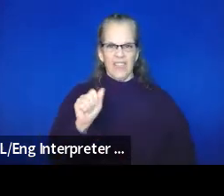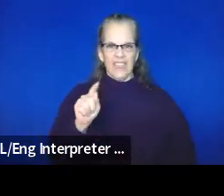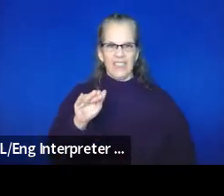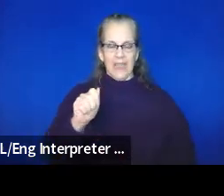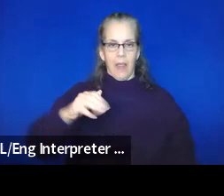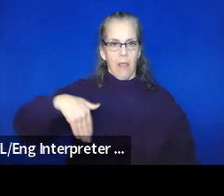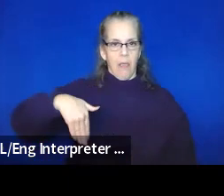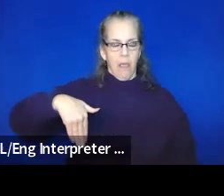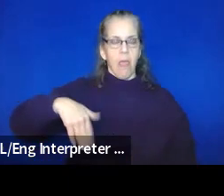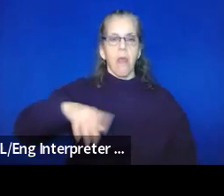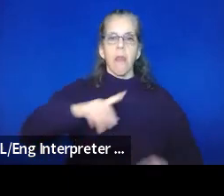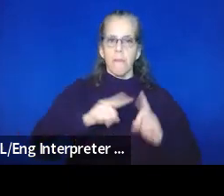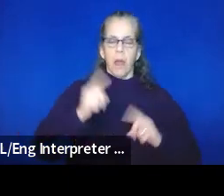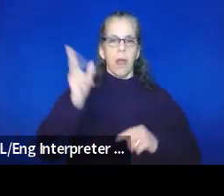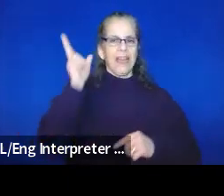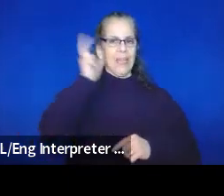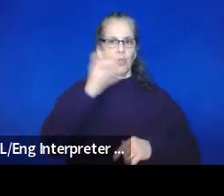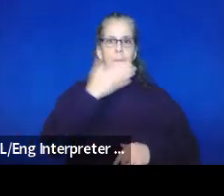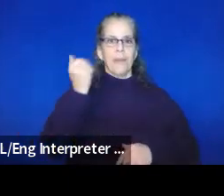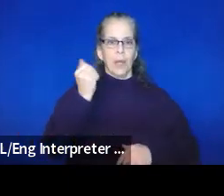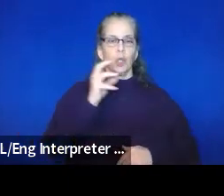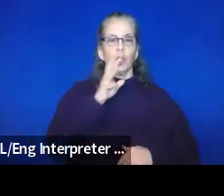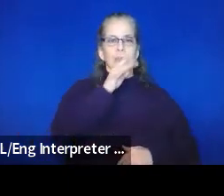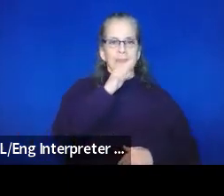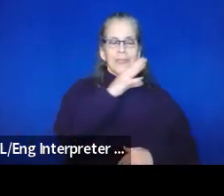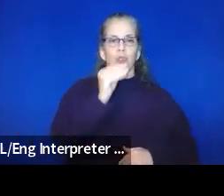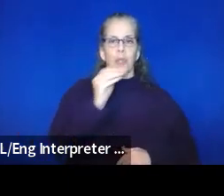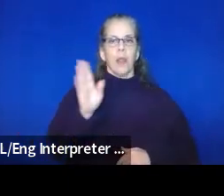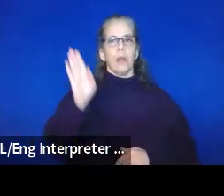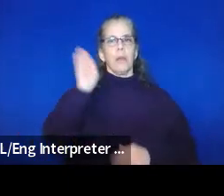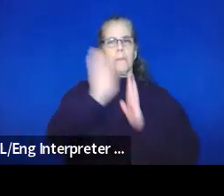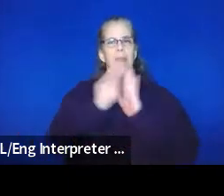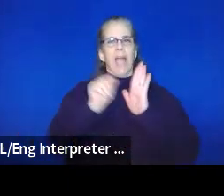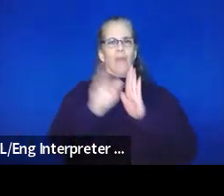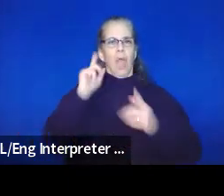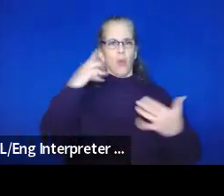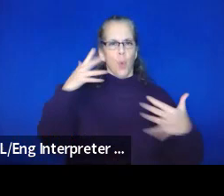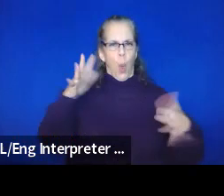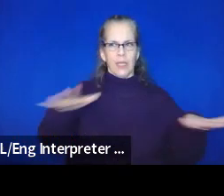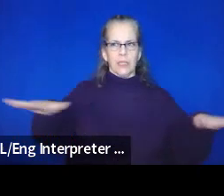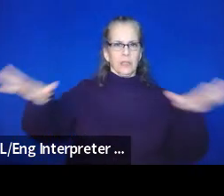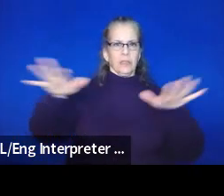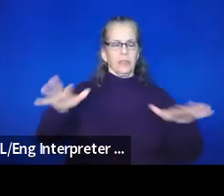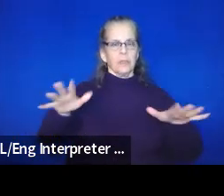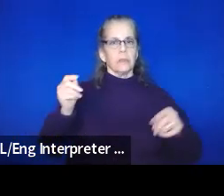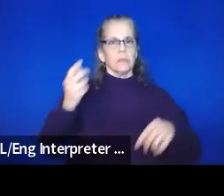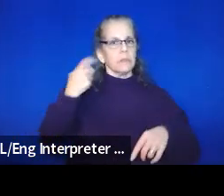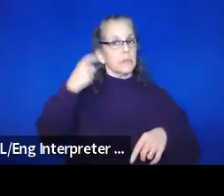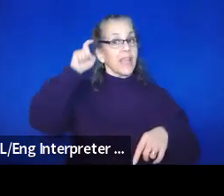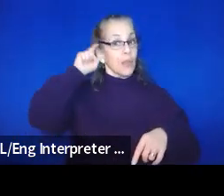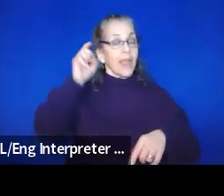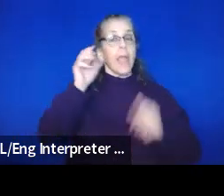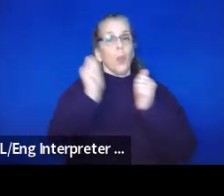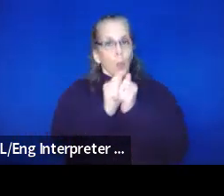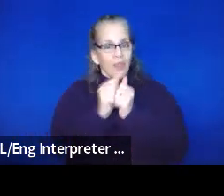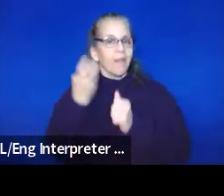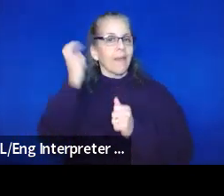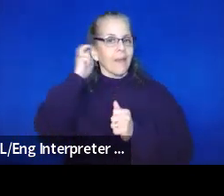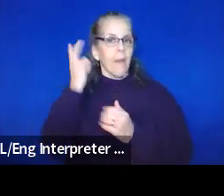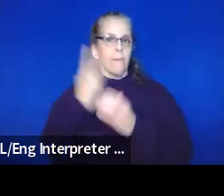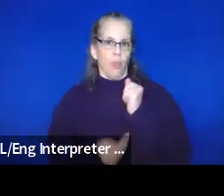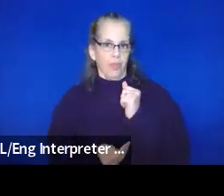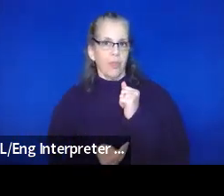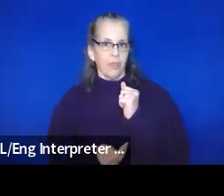in speech in background noise and in music and they will hear these indexical cues better.